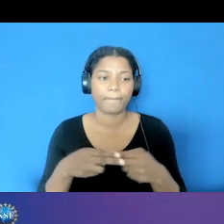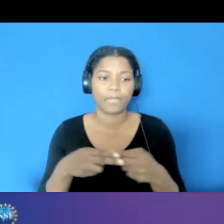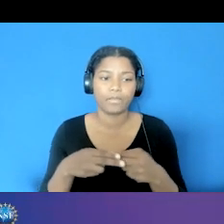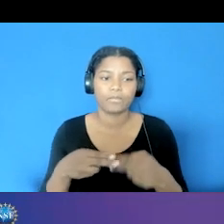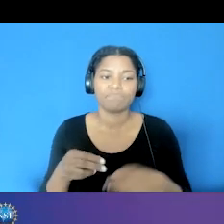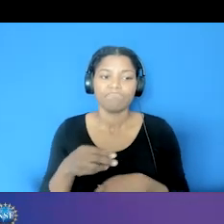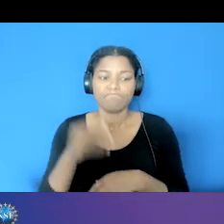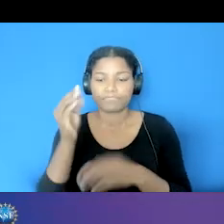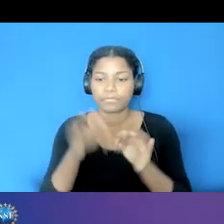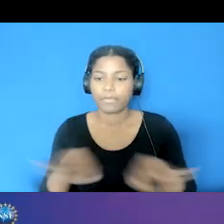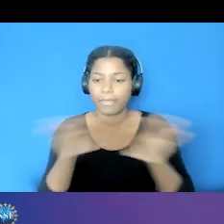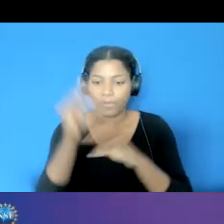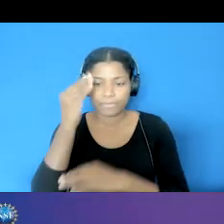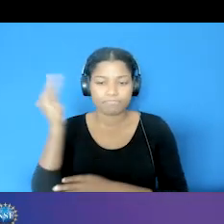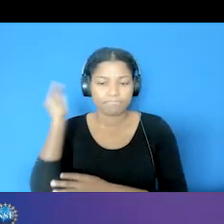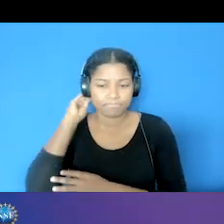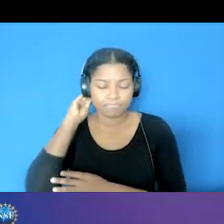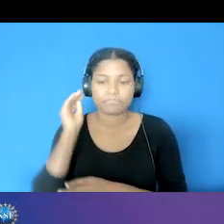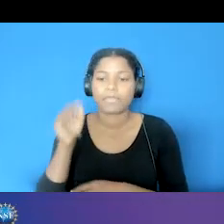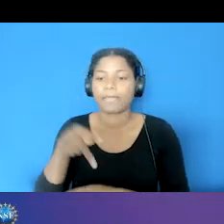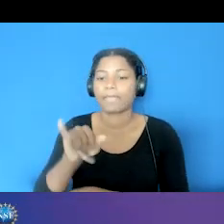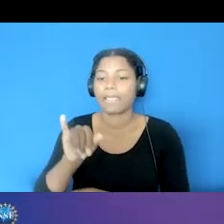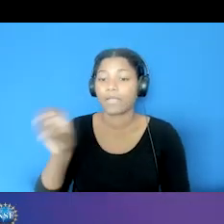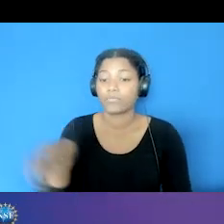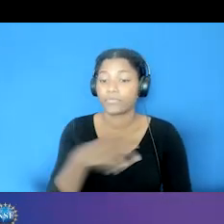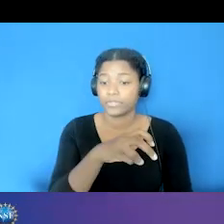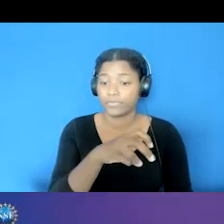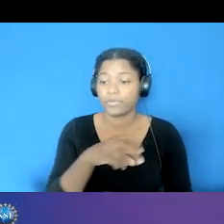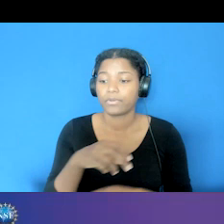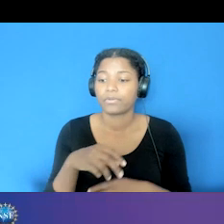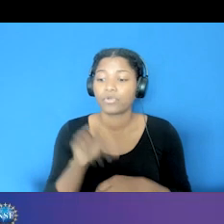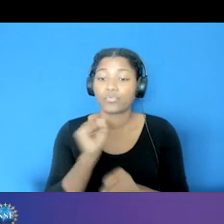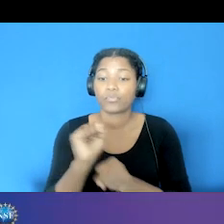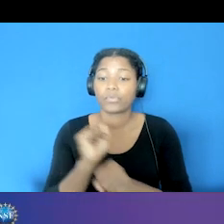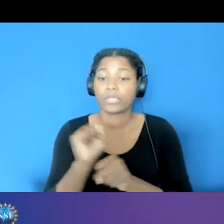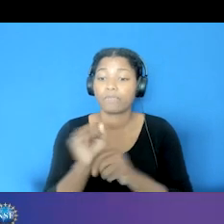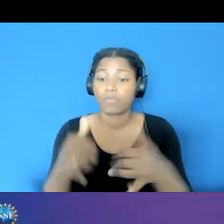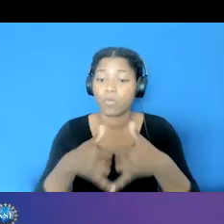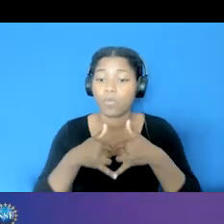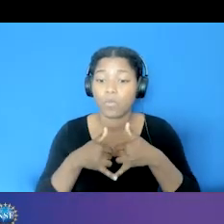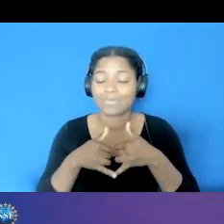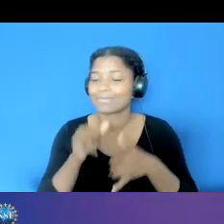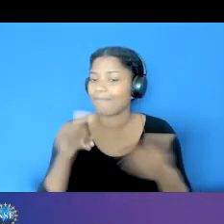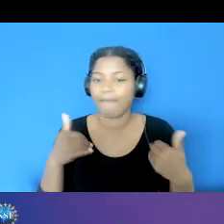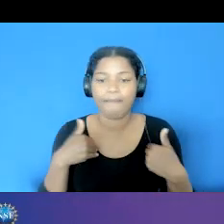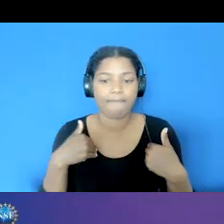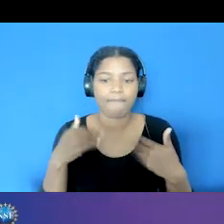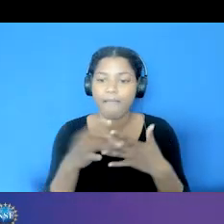A few things to remember about PI transfers: Career awards do not have any option